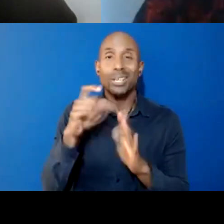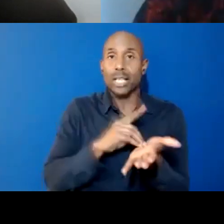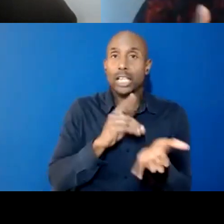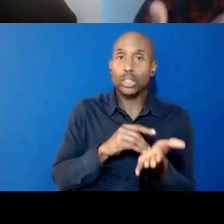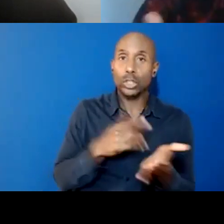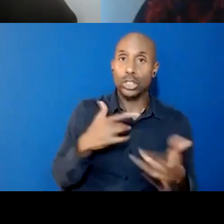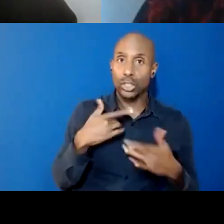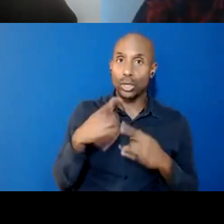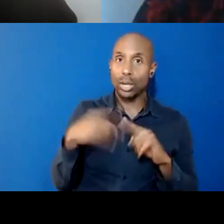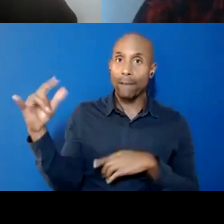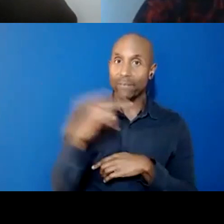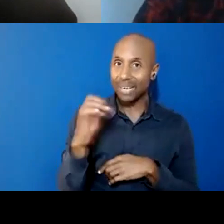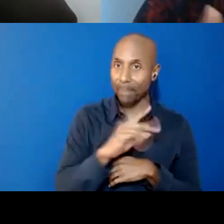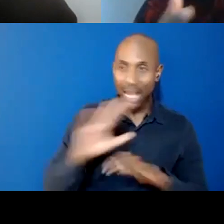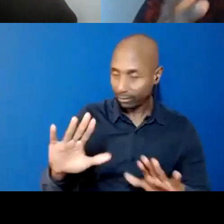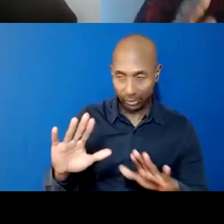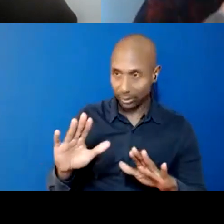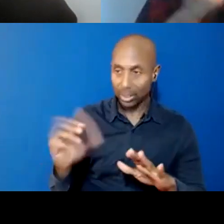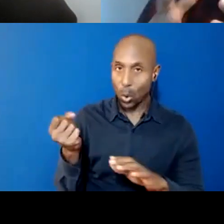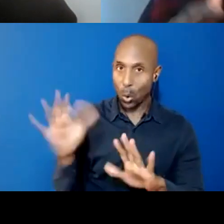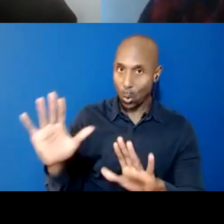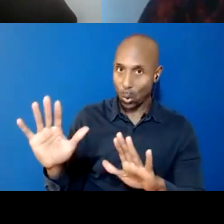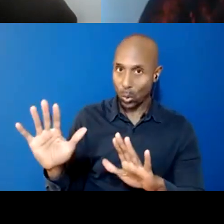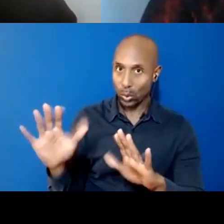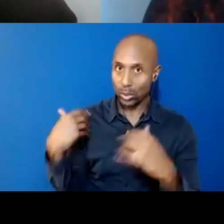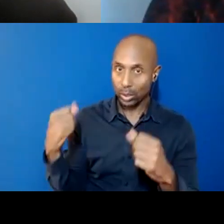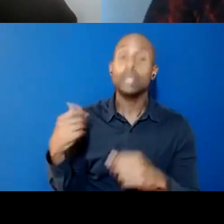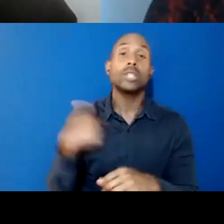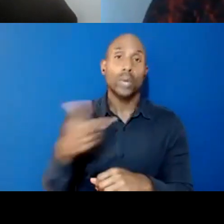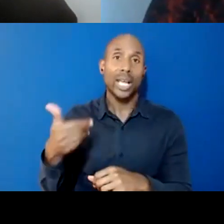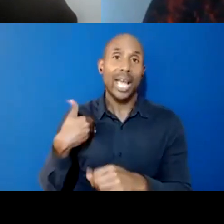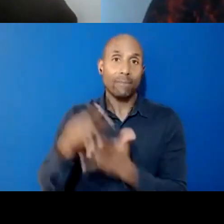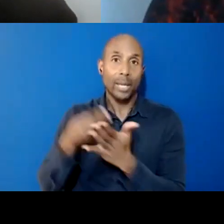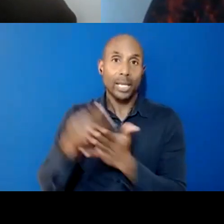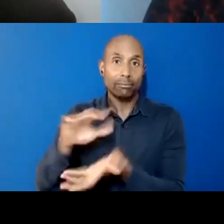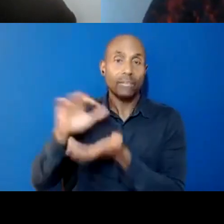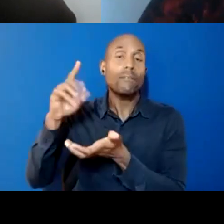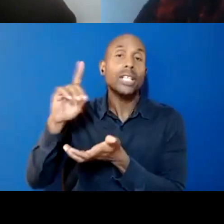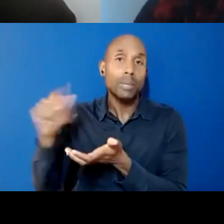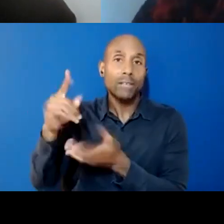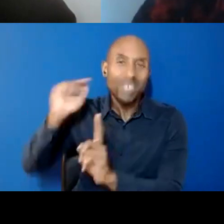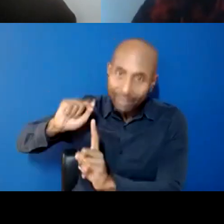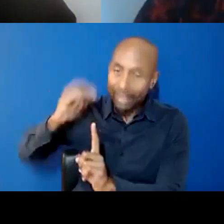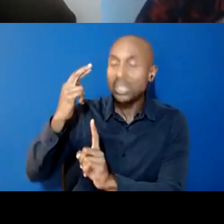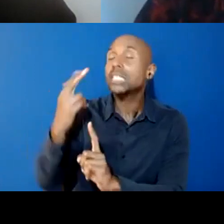It is specifically for that reason. Nice.